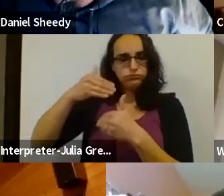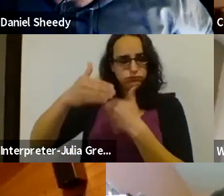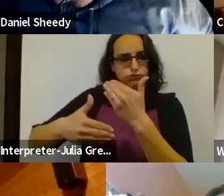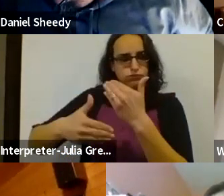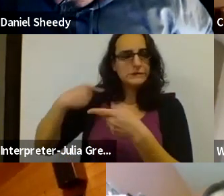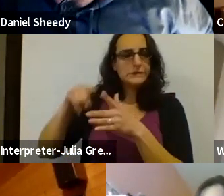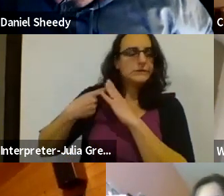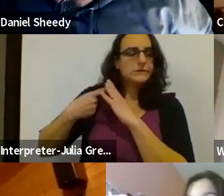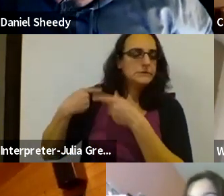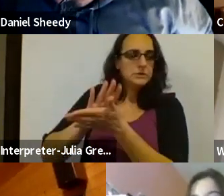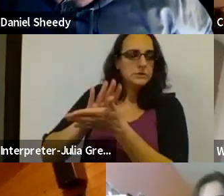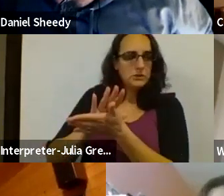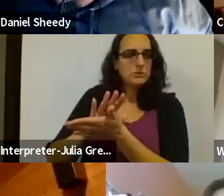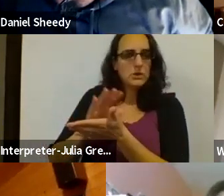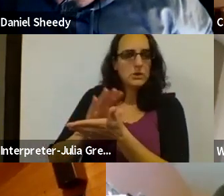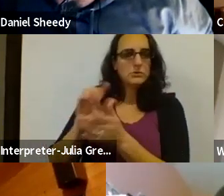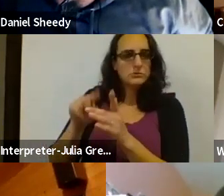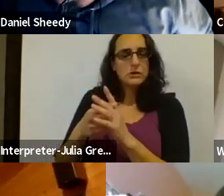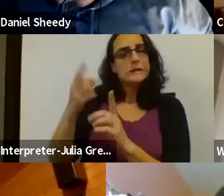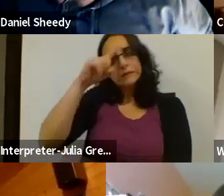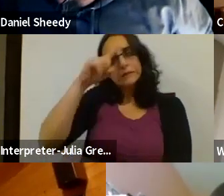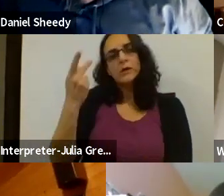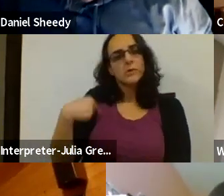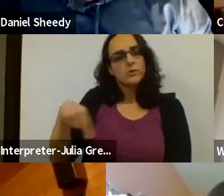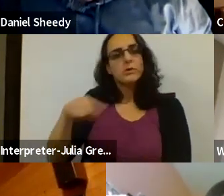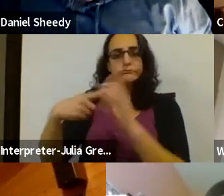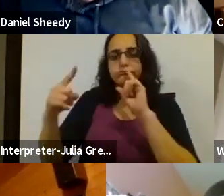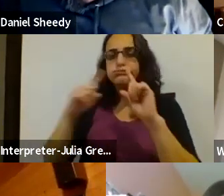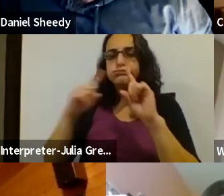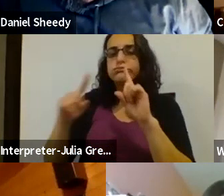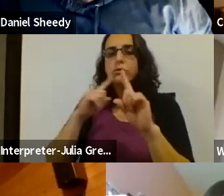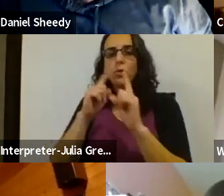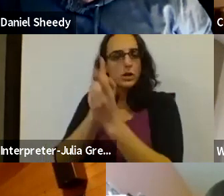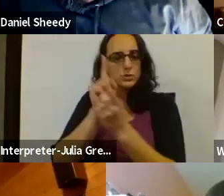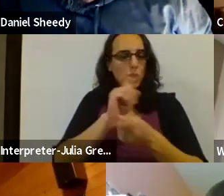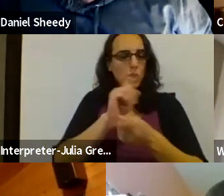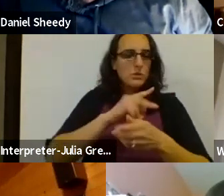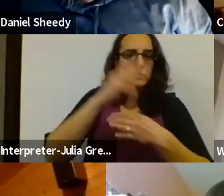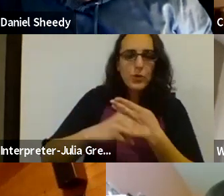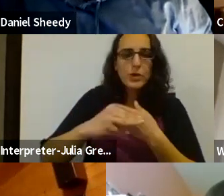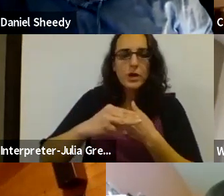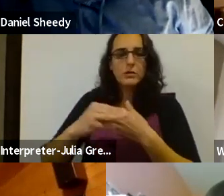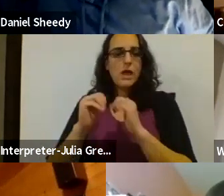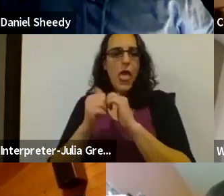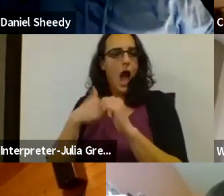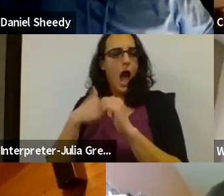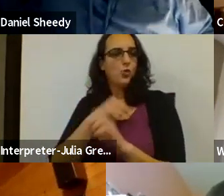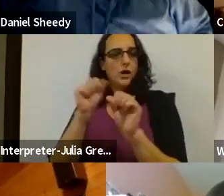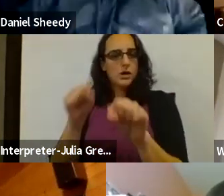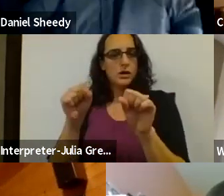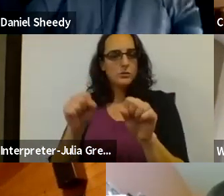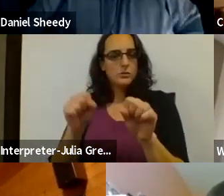Karen Winsper: The summer obviously we've had some conversations about the one to one program and how we were able to distribute devices to